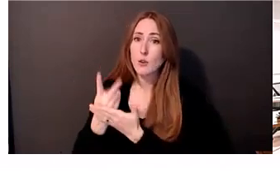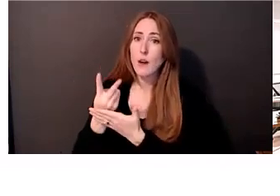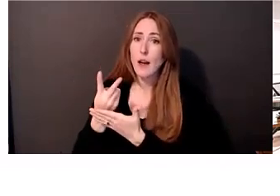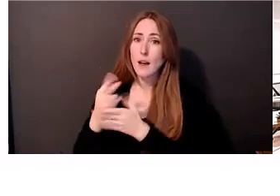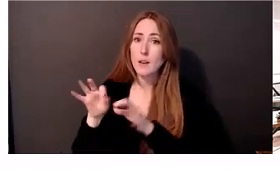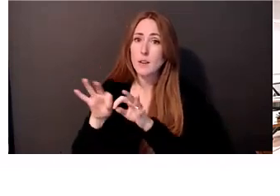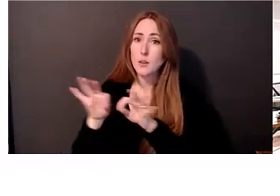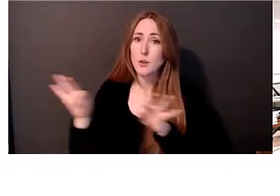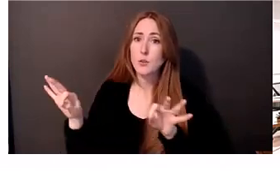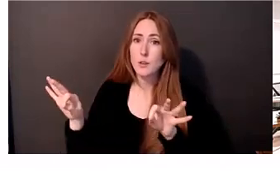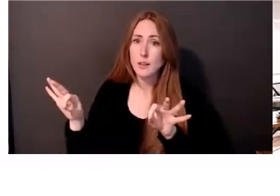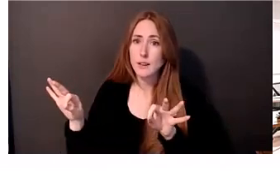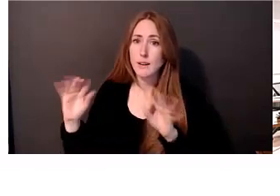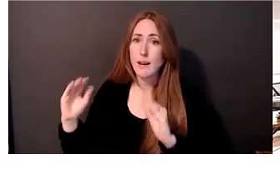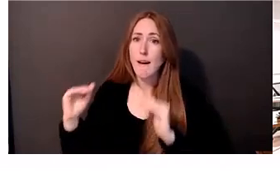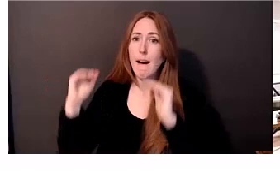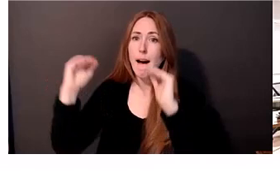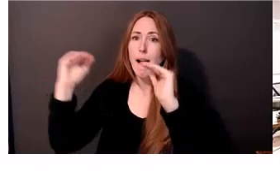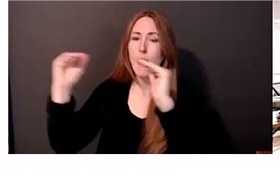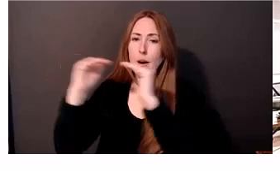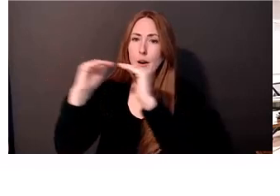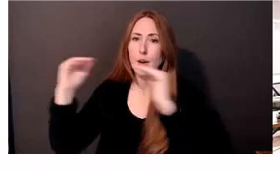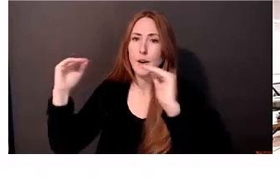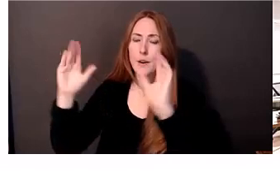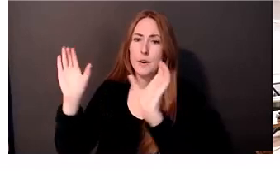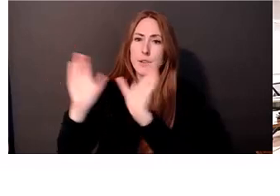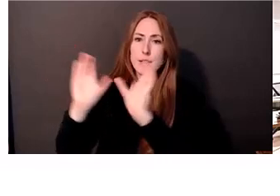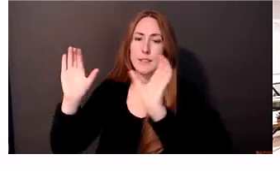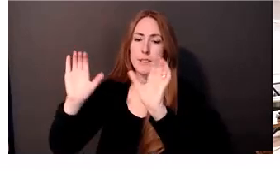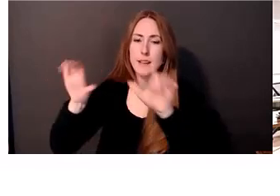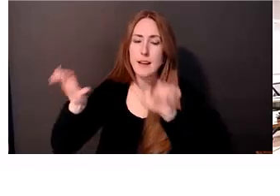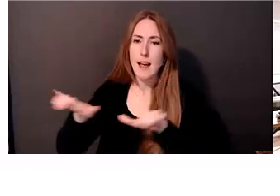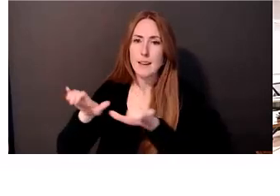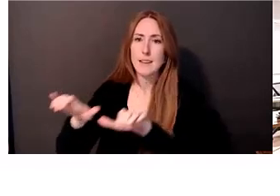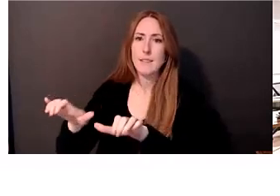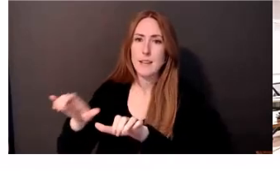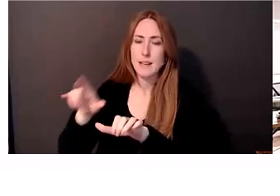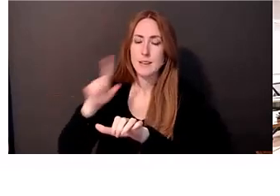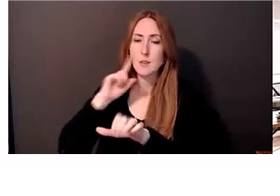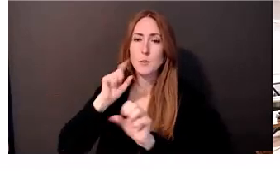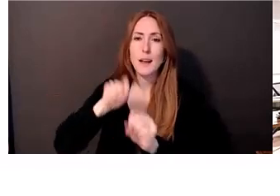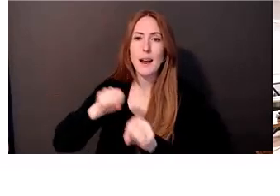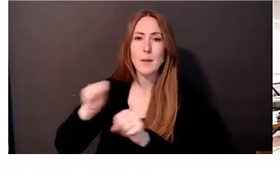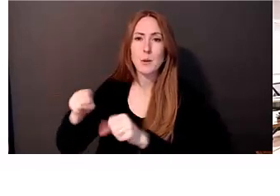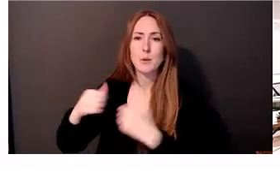like higher credential activities to be able to have this research experience.